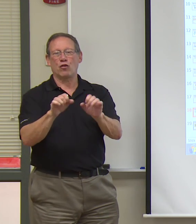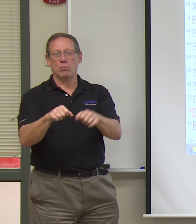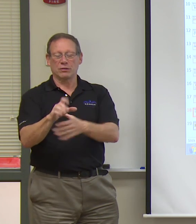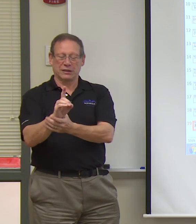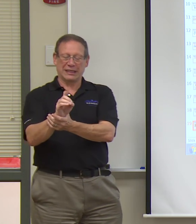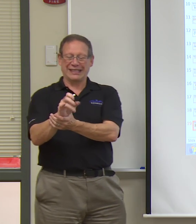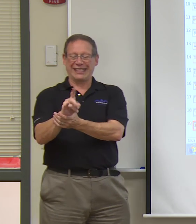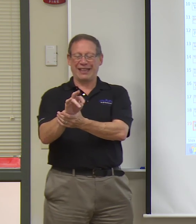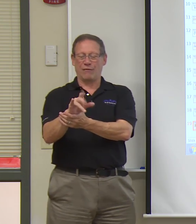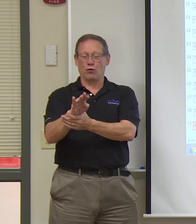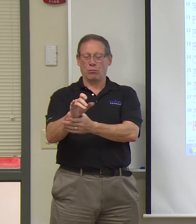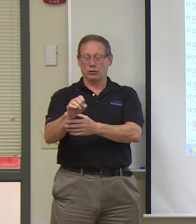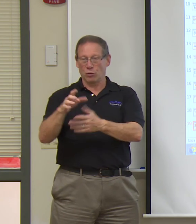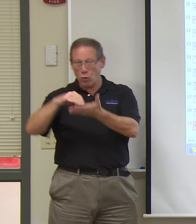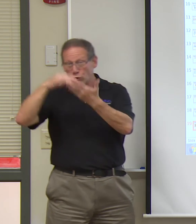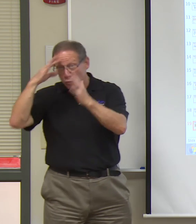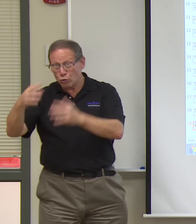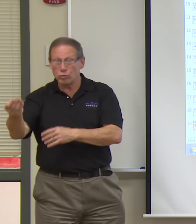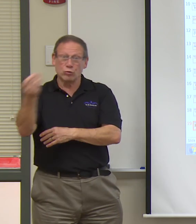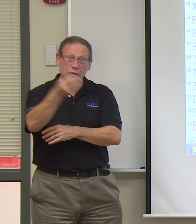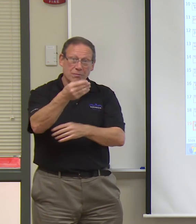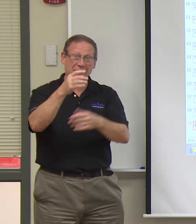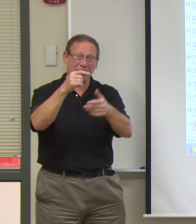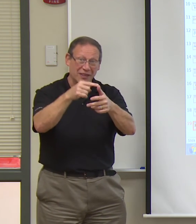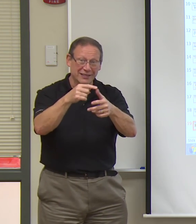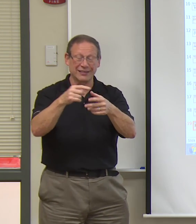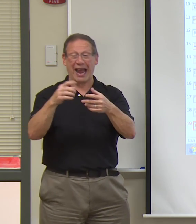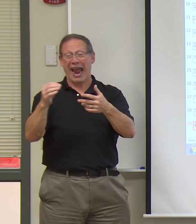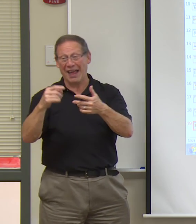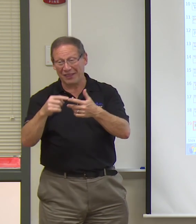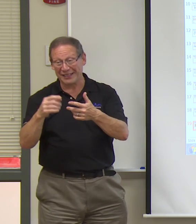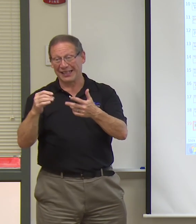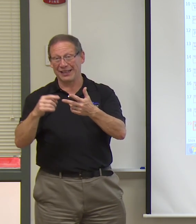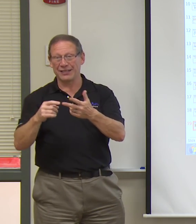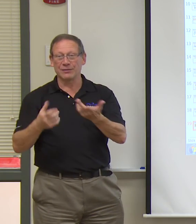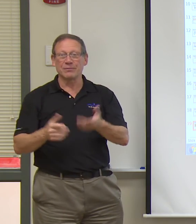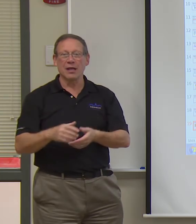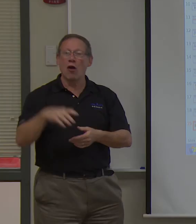We're running out of time, but any other--any questions or--